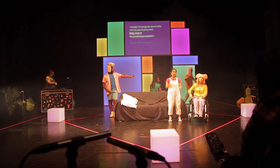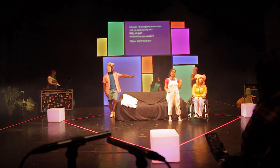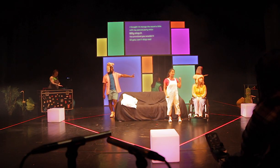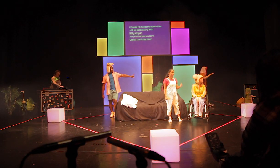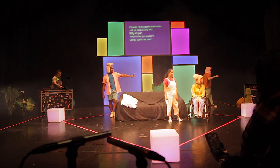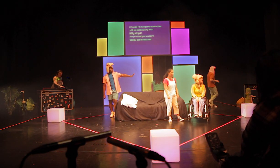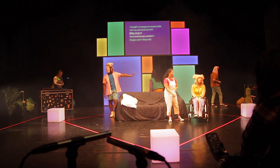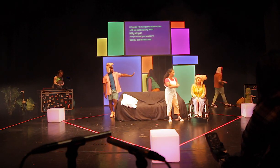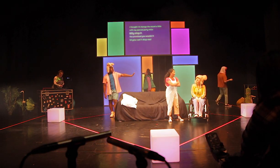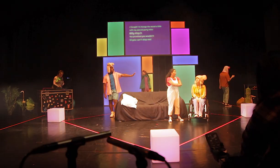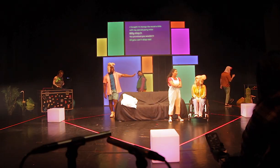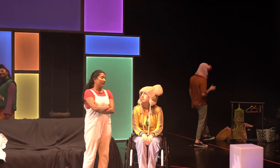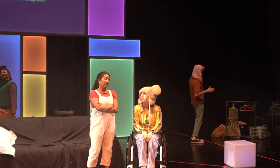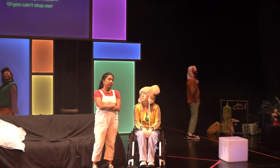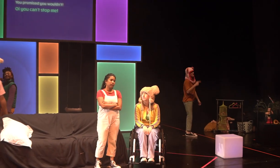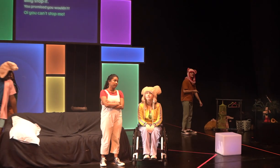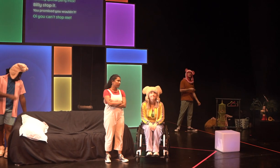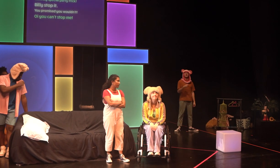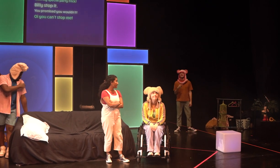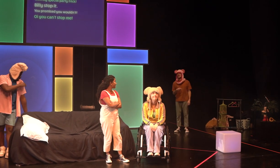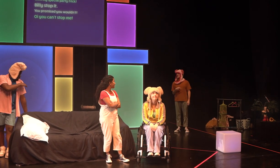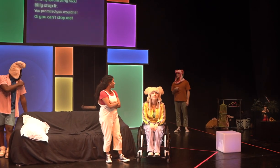Oi! Can't stop me. Right. Um... where's my